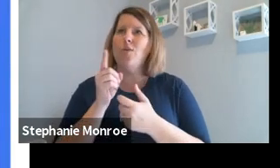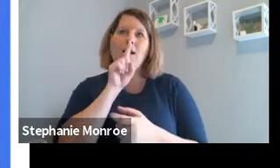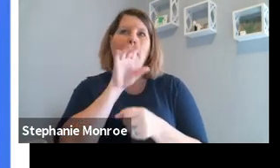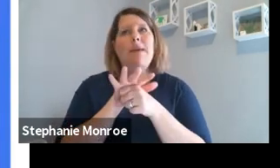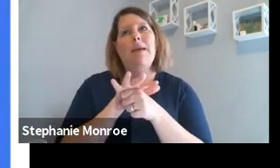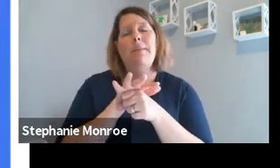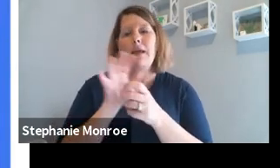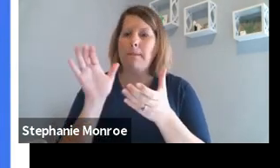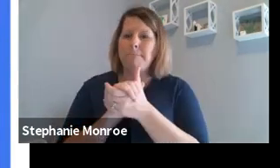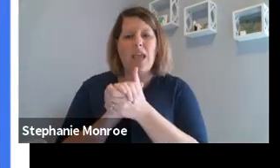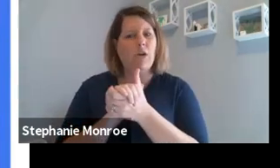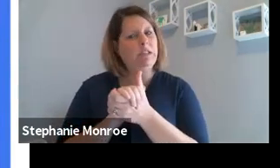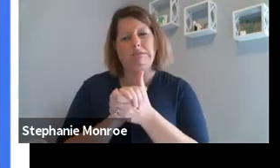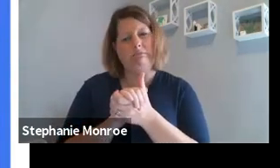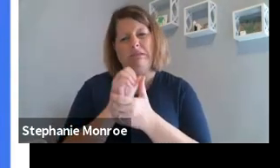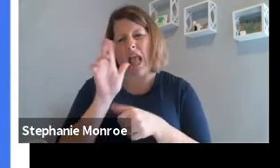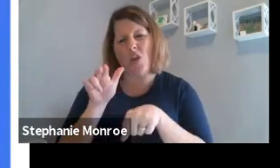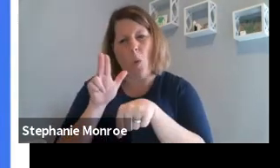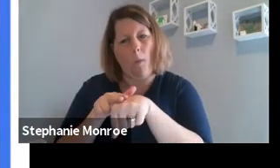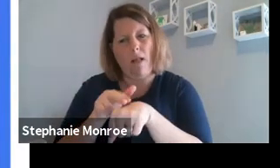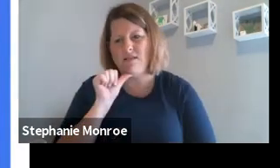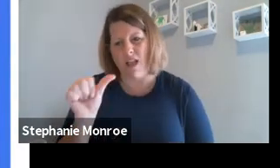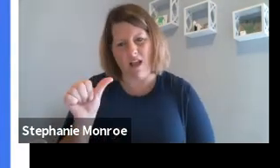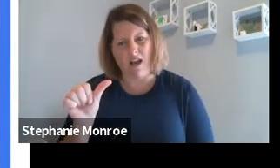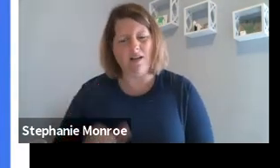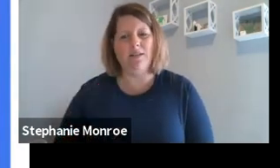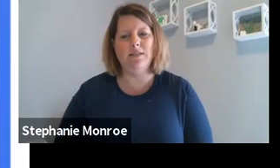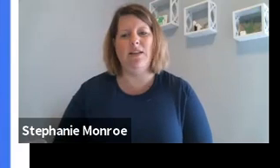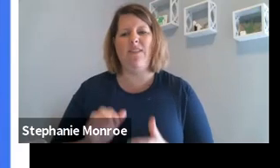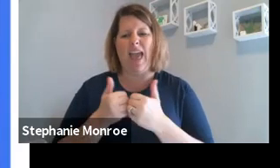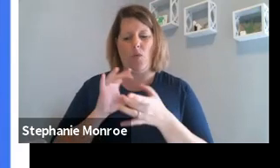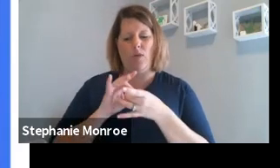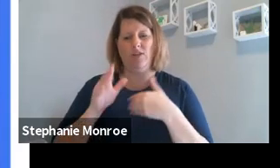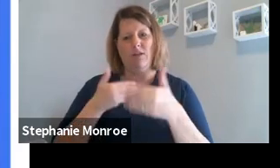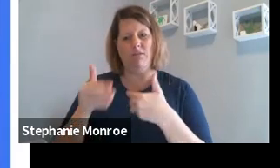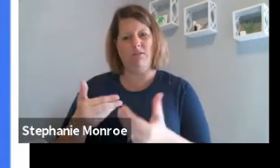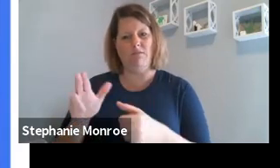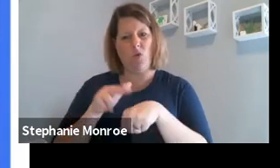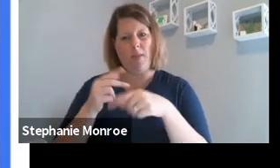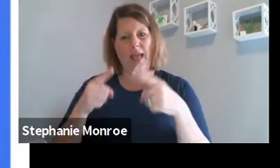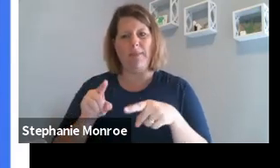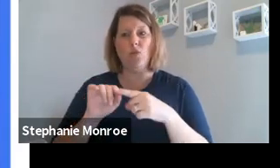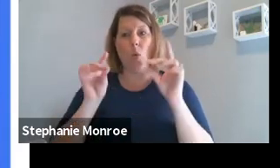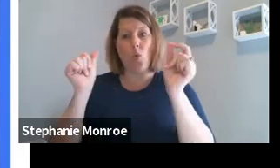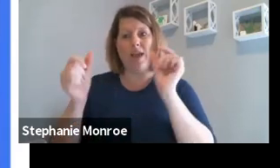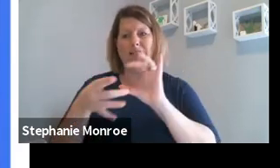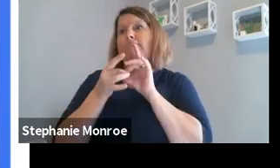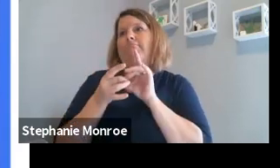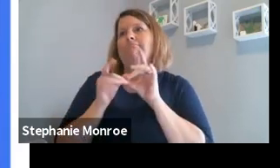It is not the natural progression of how a relationships should be. Quick attachment and expression of affection